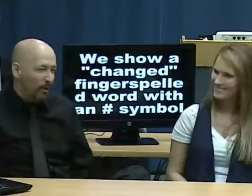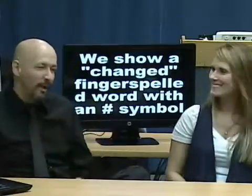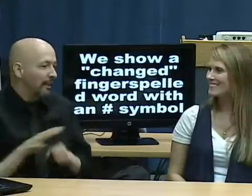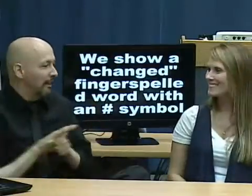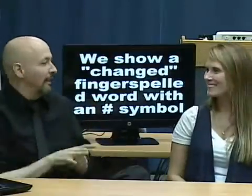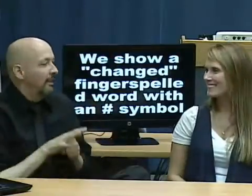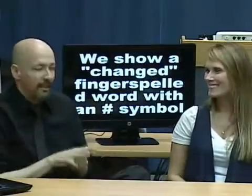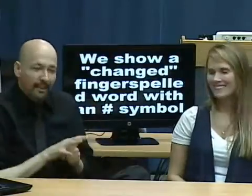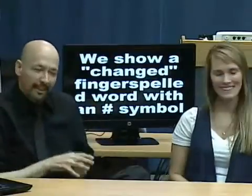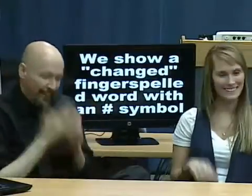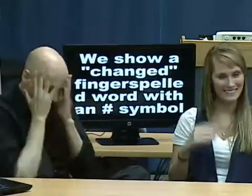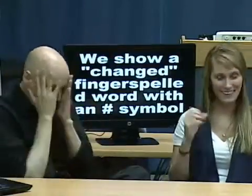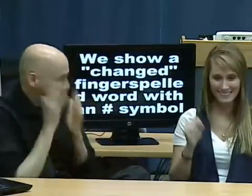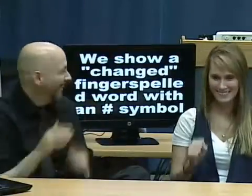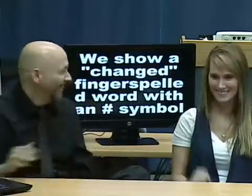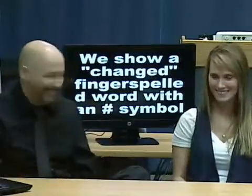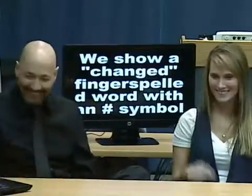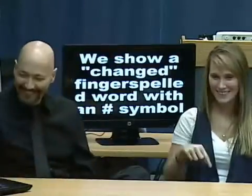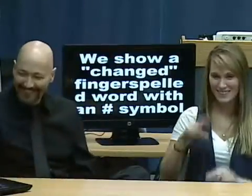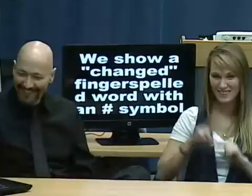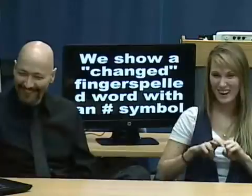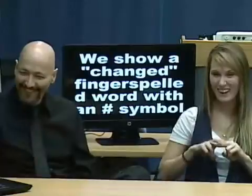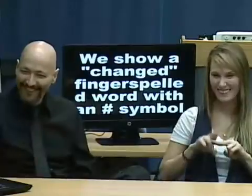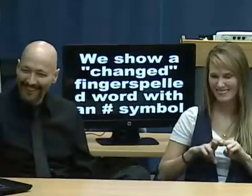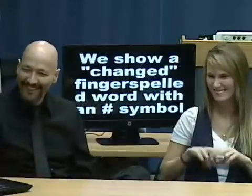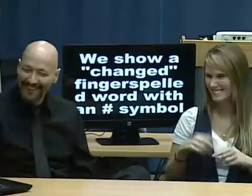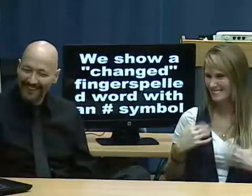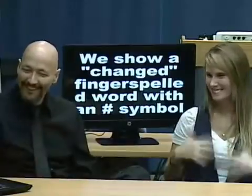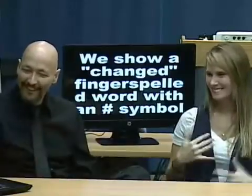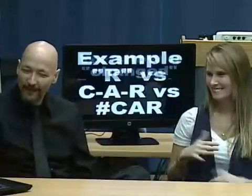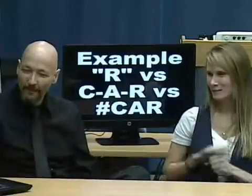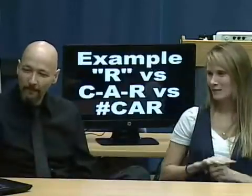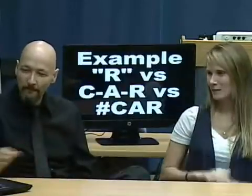Pressure! Yes! This is the hot seat! Lots of pressure.